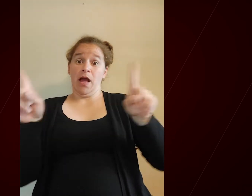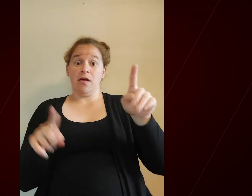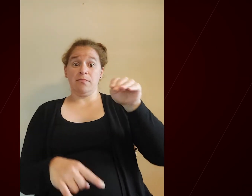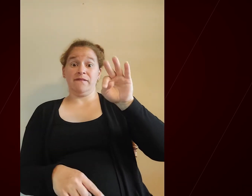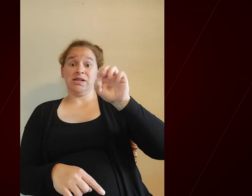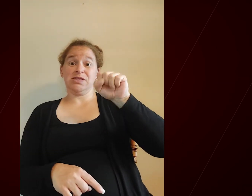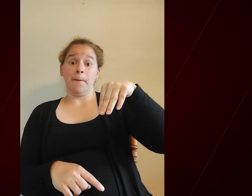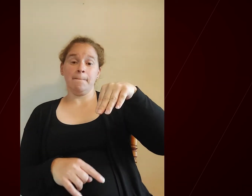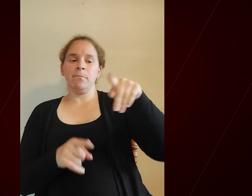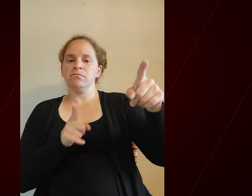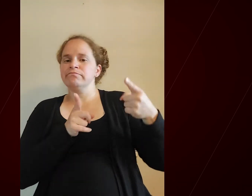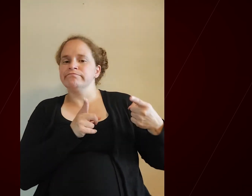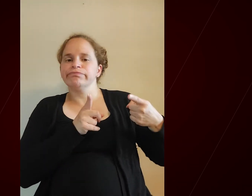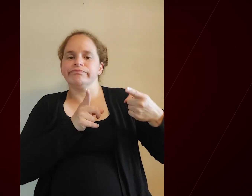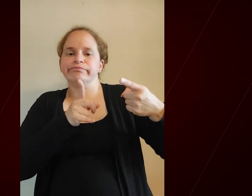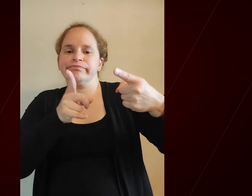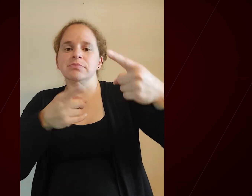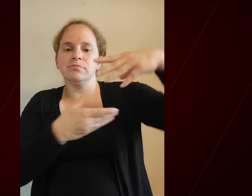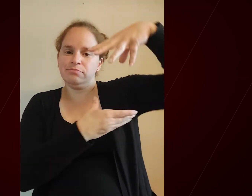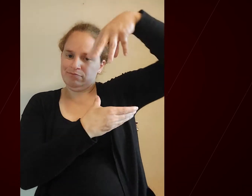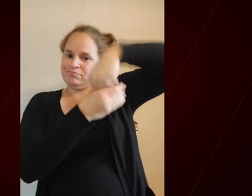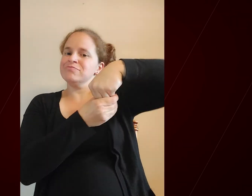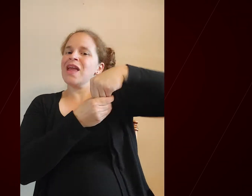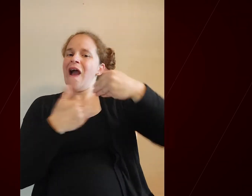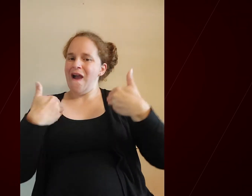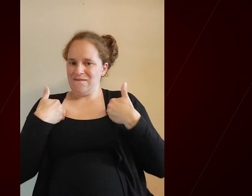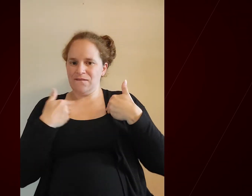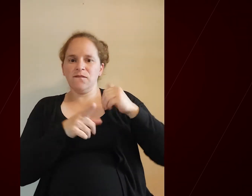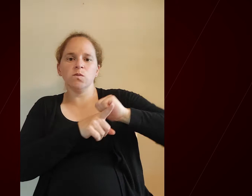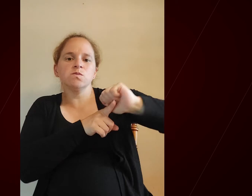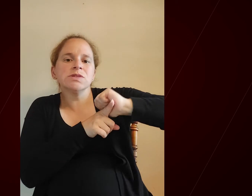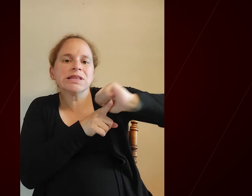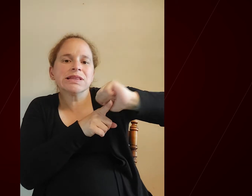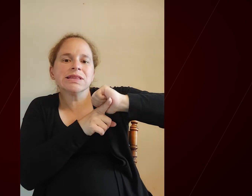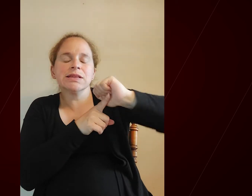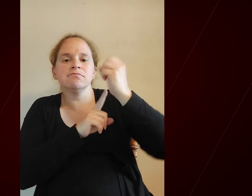We continually get training to deal with women